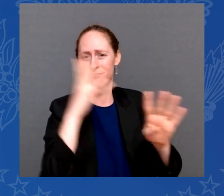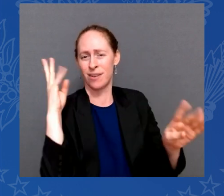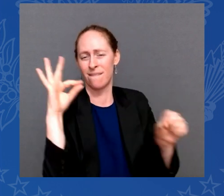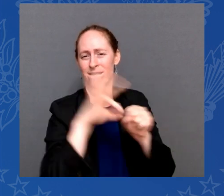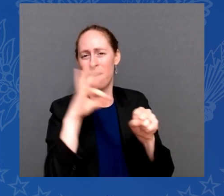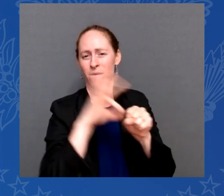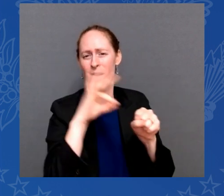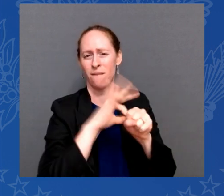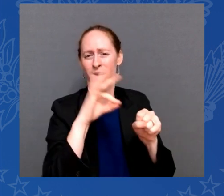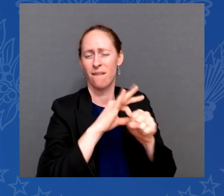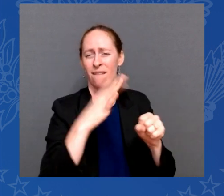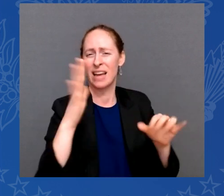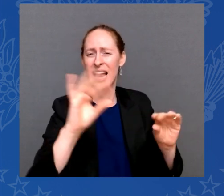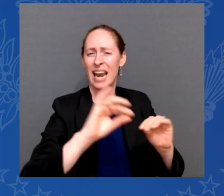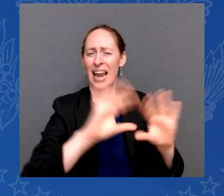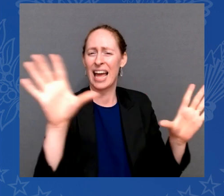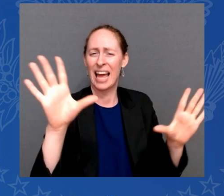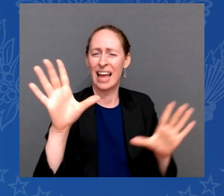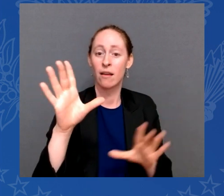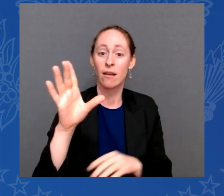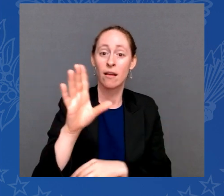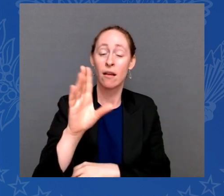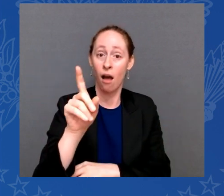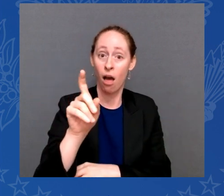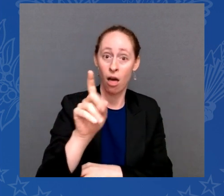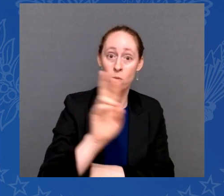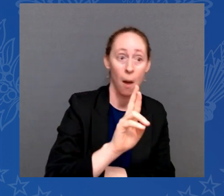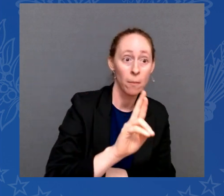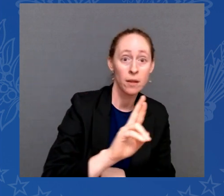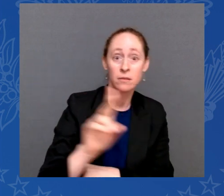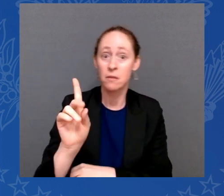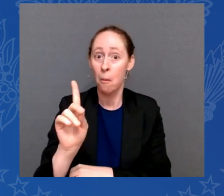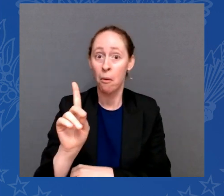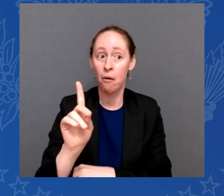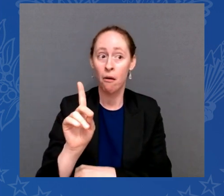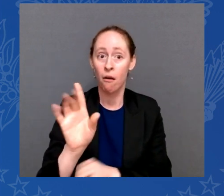The women of America should not be the subject of partisan debate or perspective.